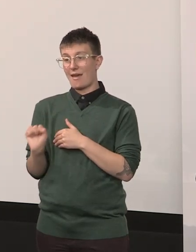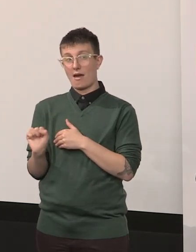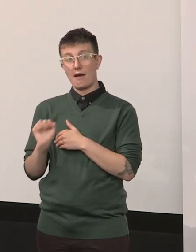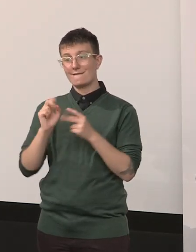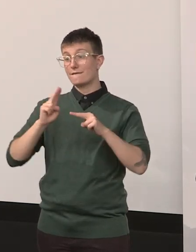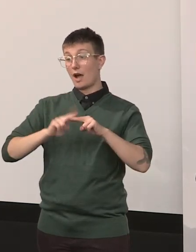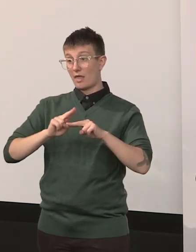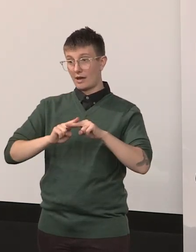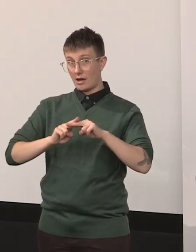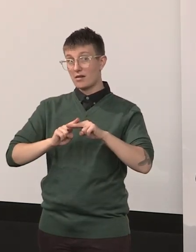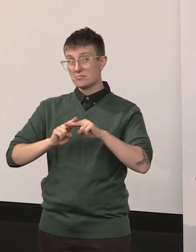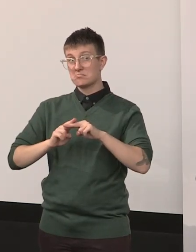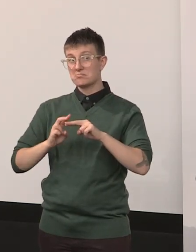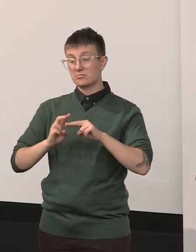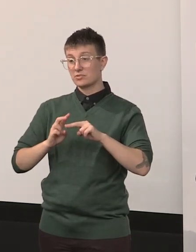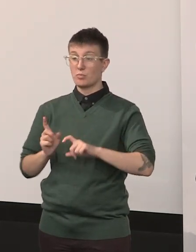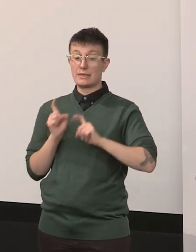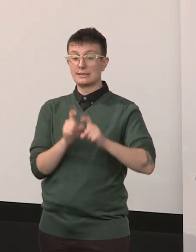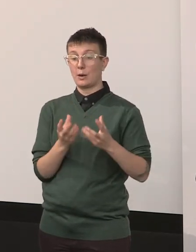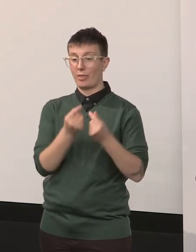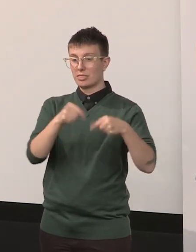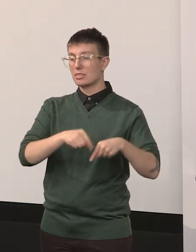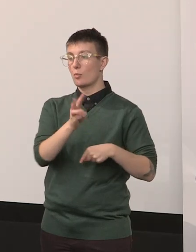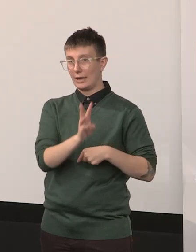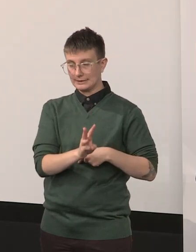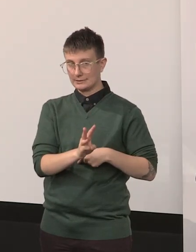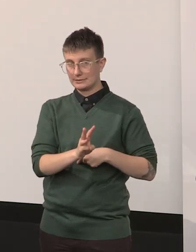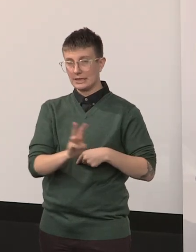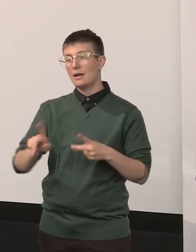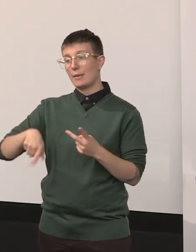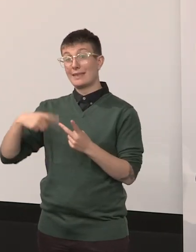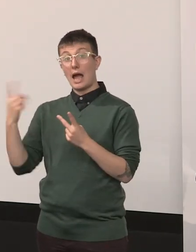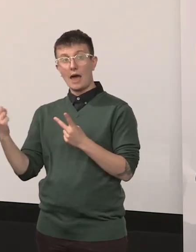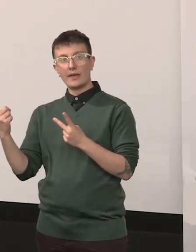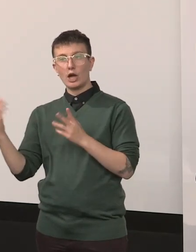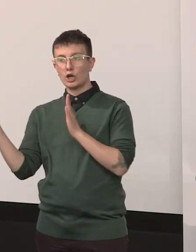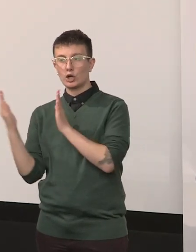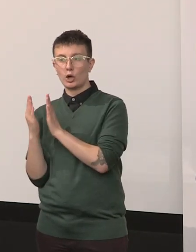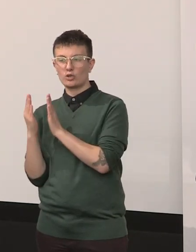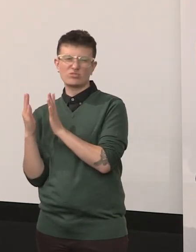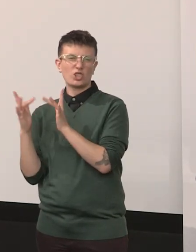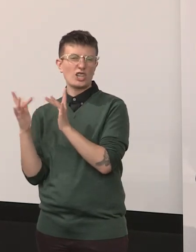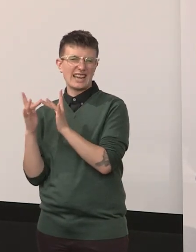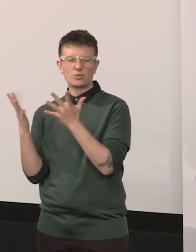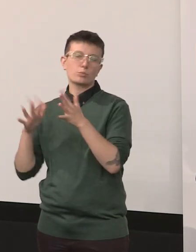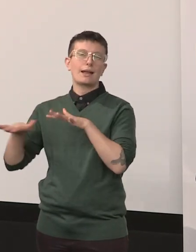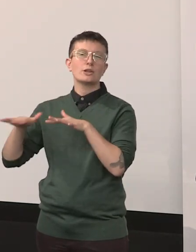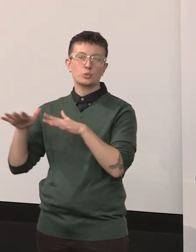just the father, who is the parent here who they are with in the Greater Wellington